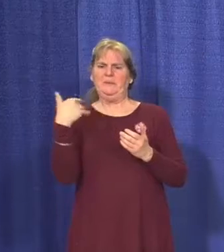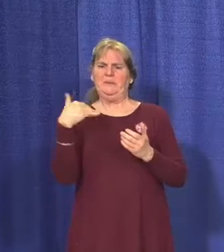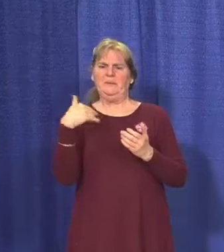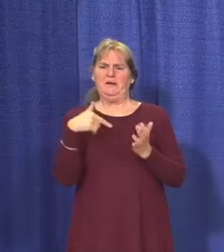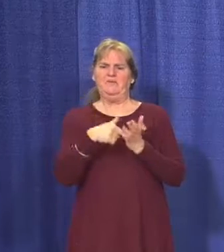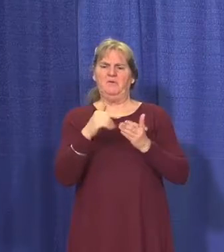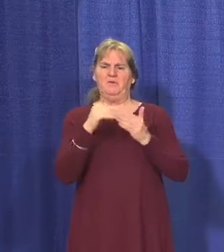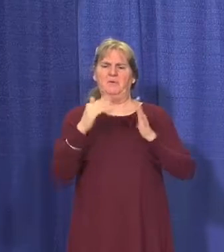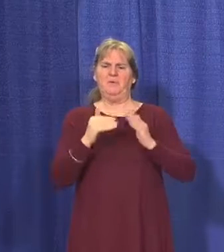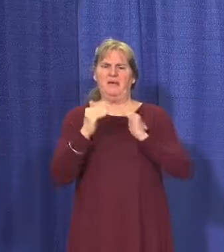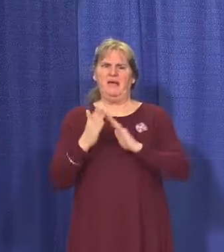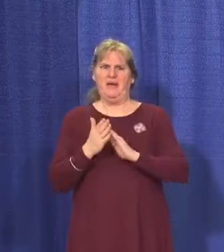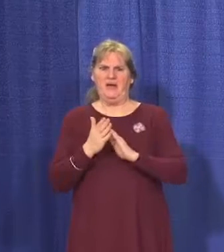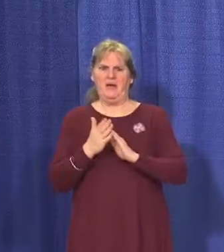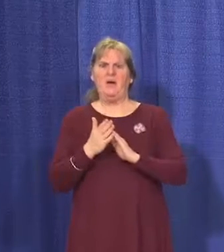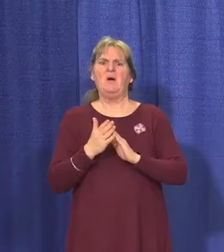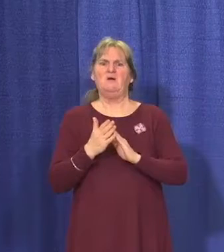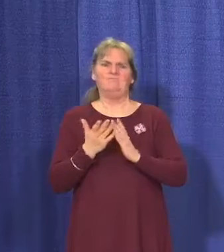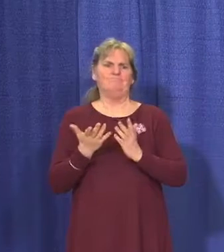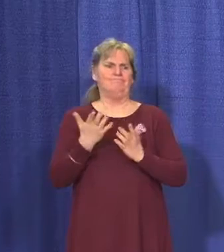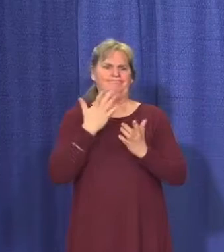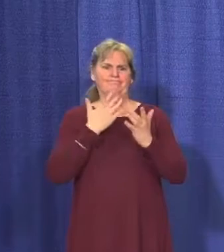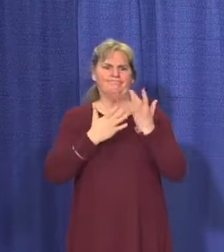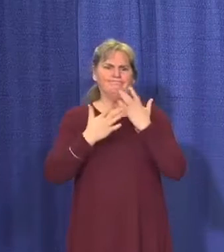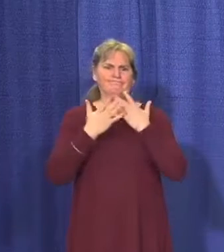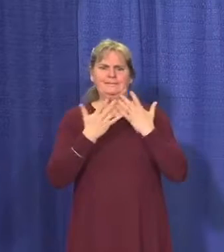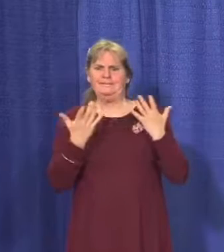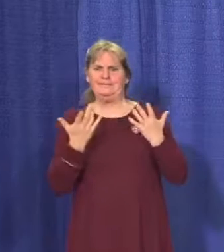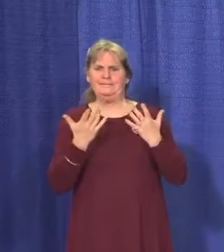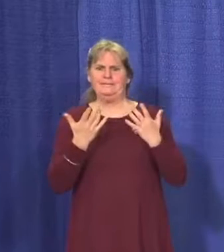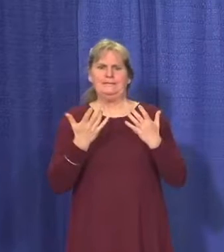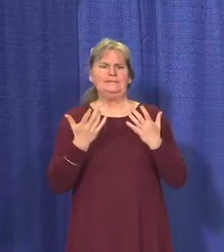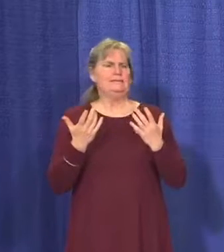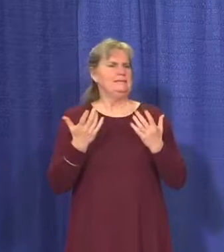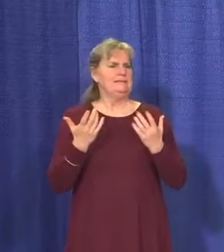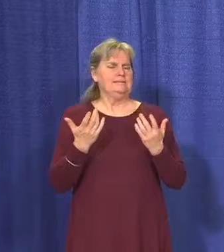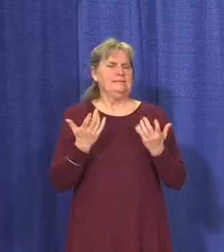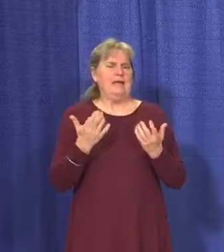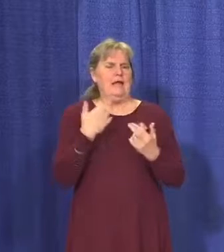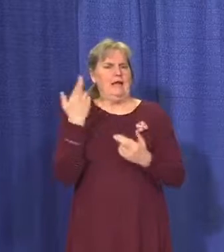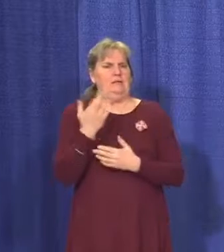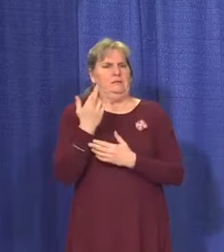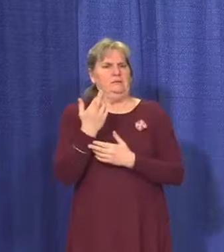affordability and -- in our units that we currently have within the corporation so that